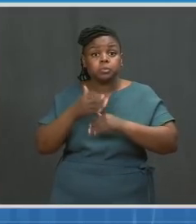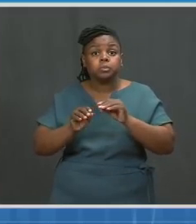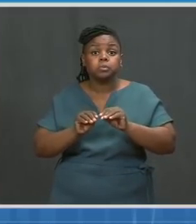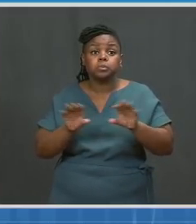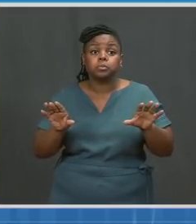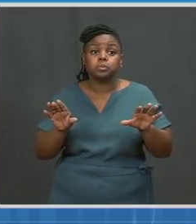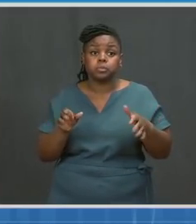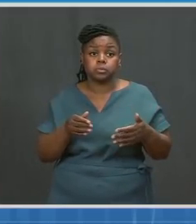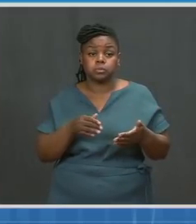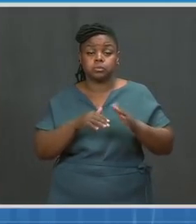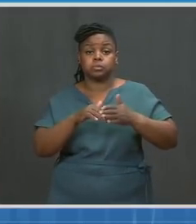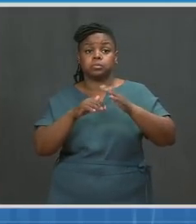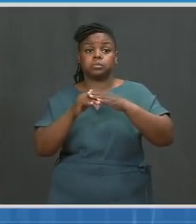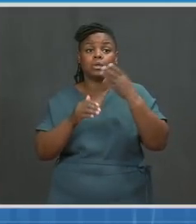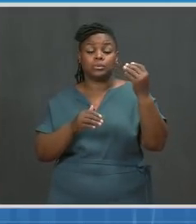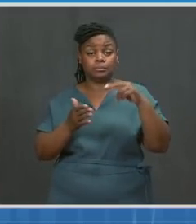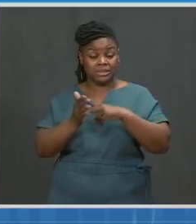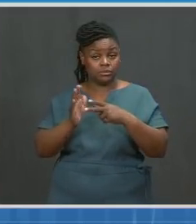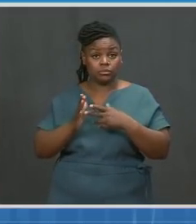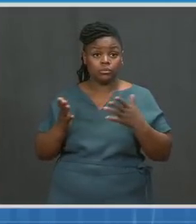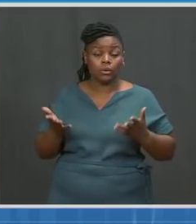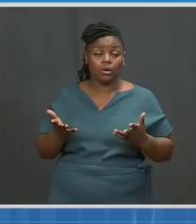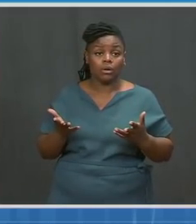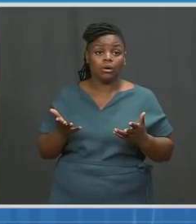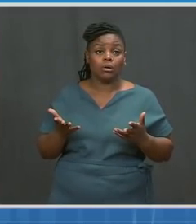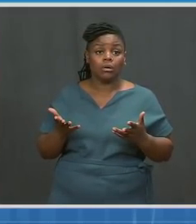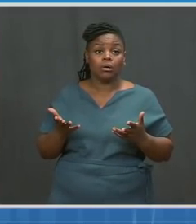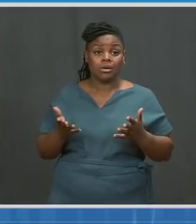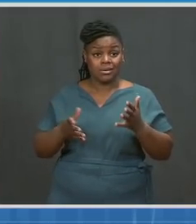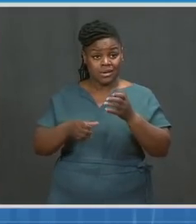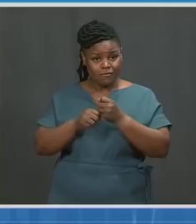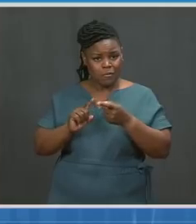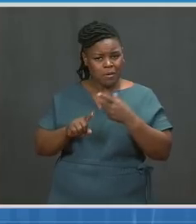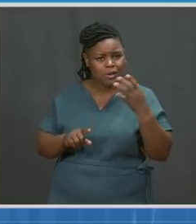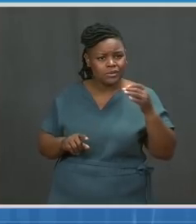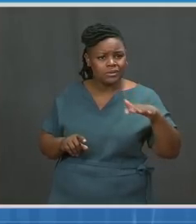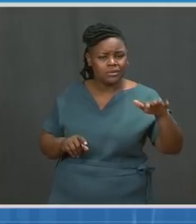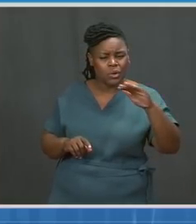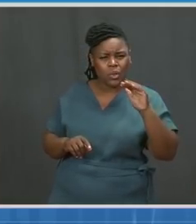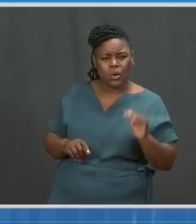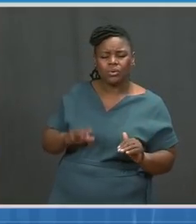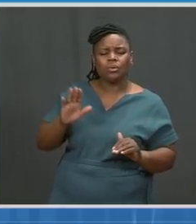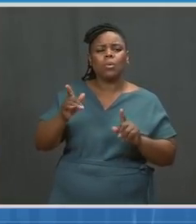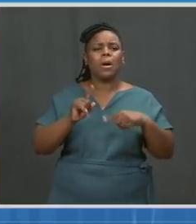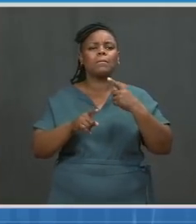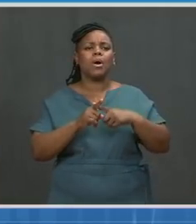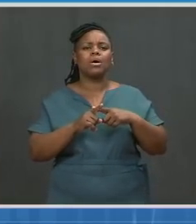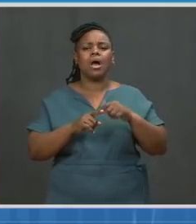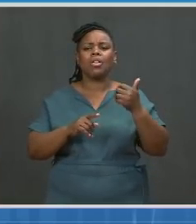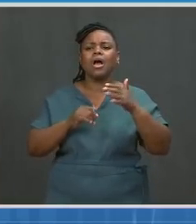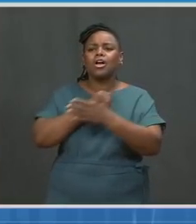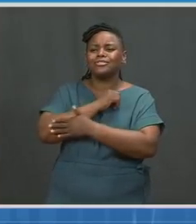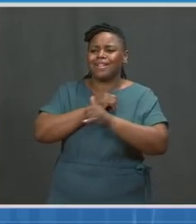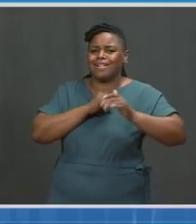that the likelihood of transmission outdoors is very low? And what about pockets of the country that have not yet reached national levels of vaccination?